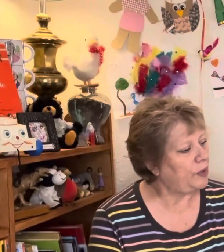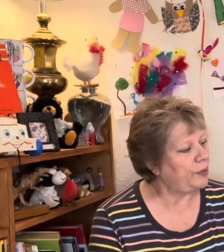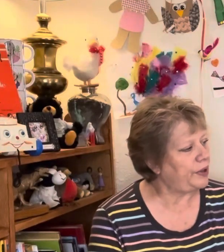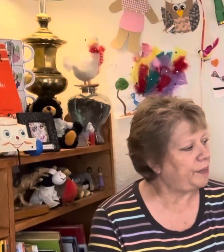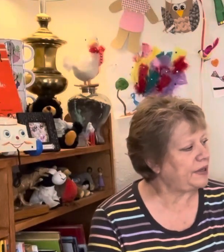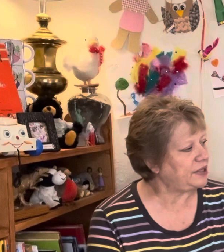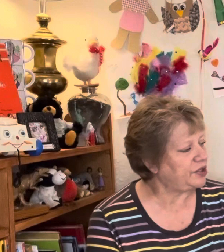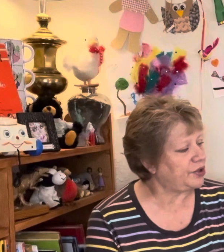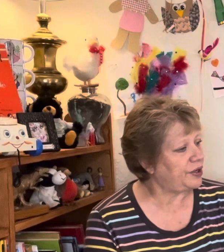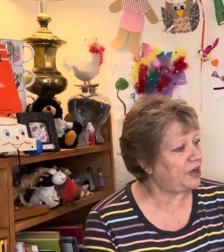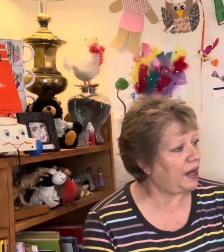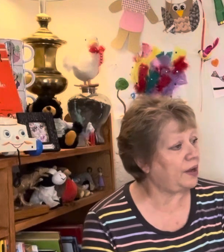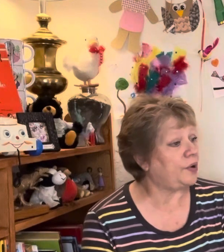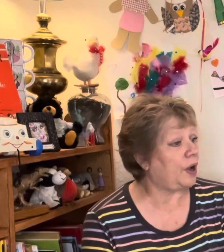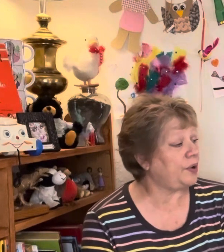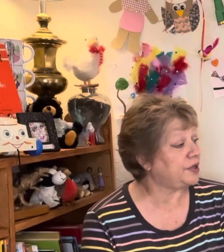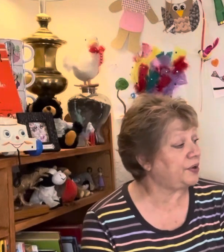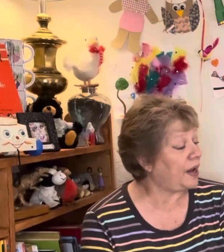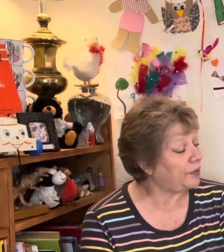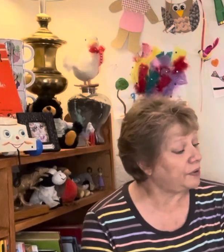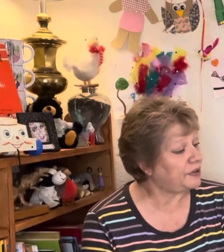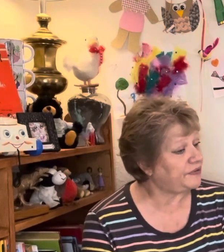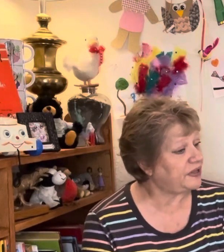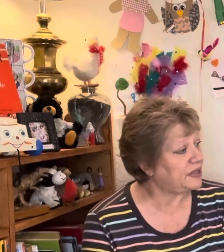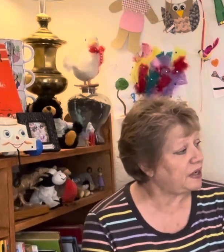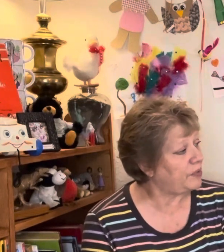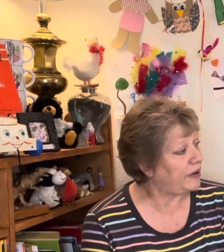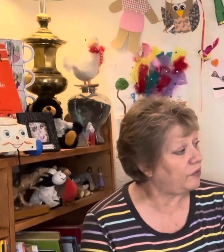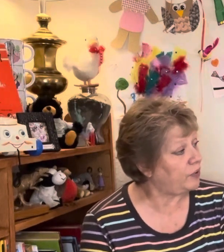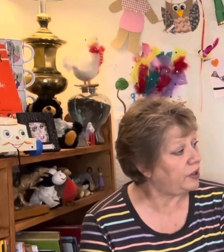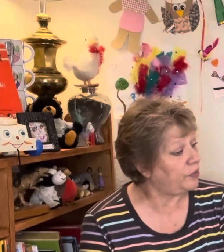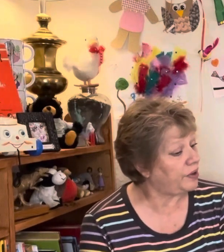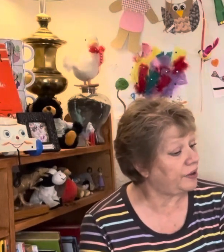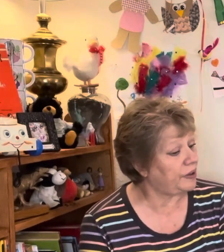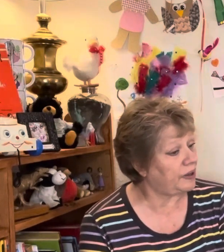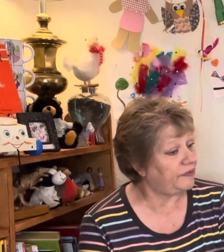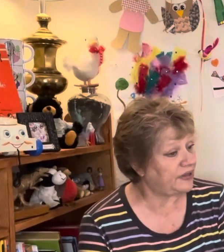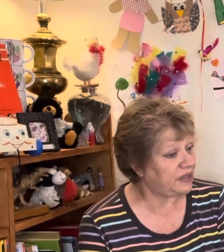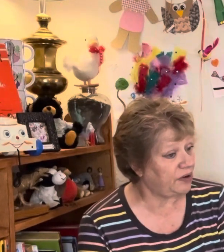We would, my sister and I, would always go down to visit him whenever we were visiting